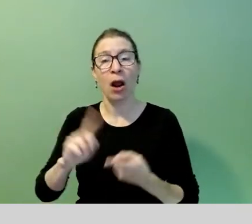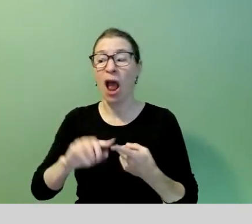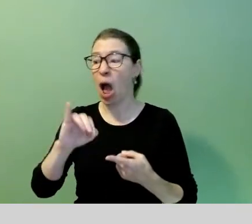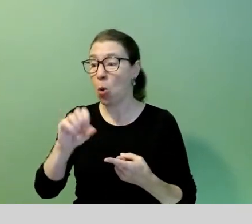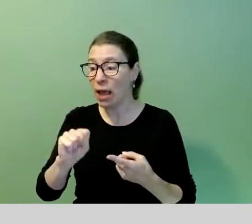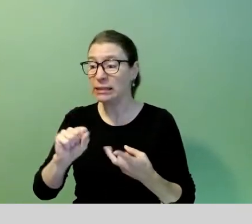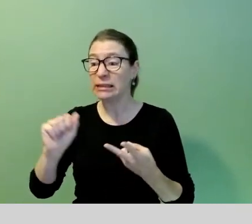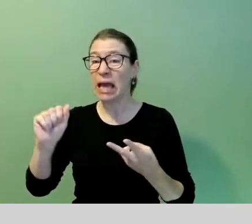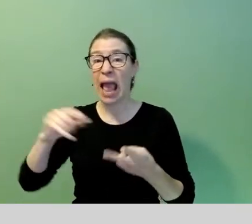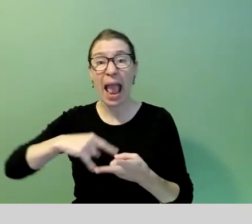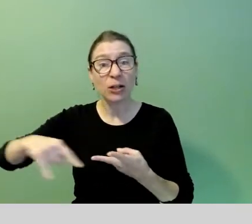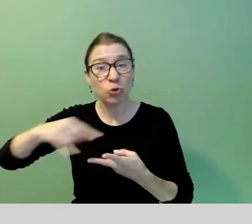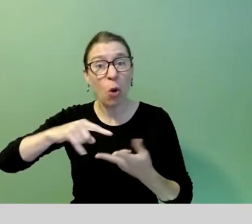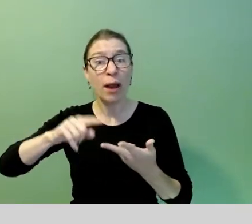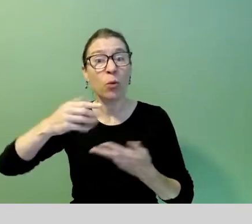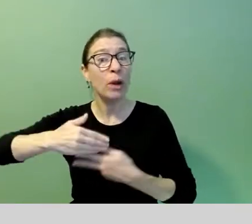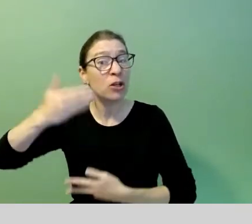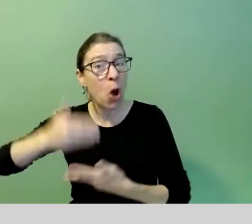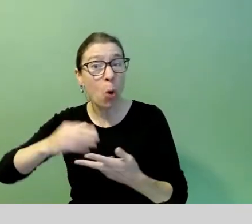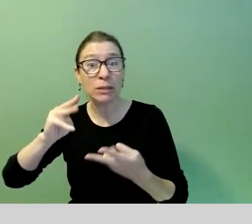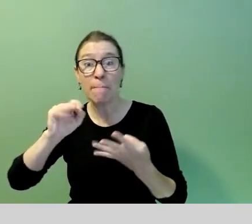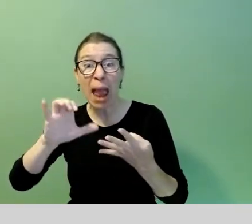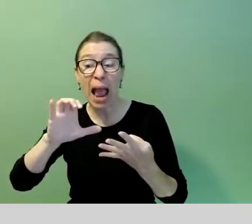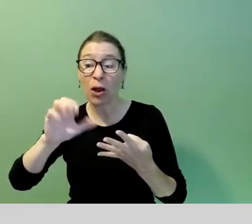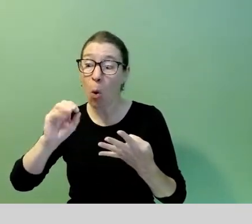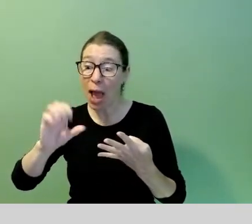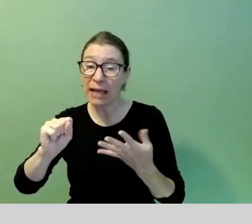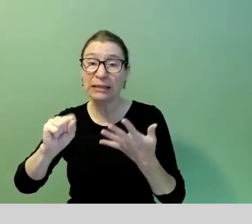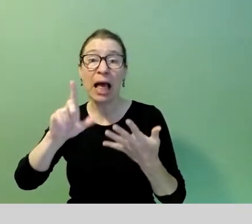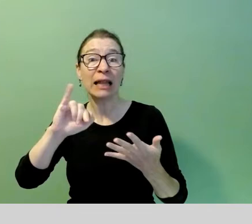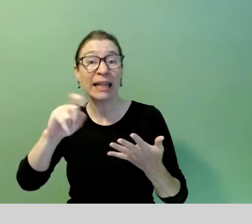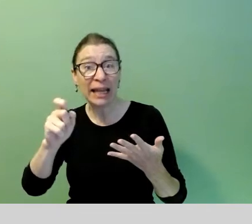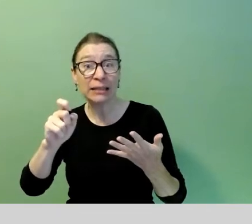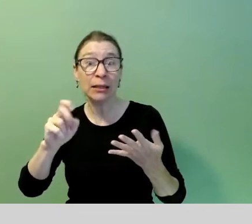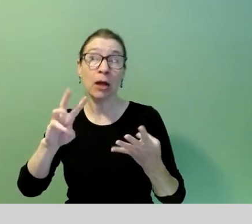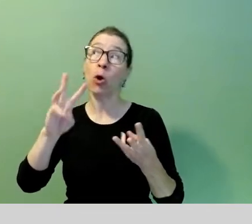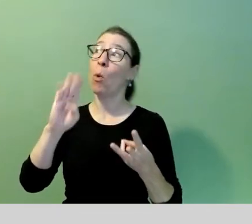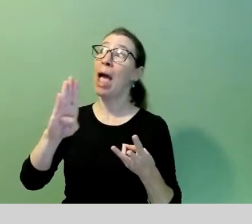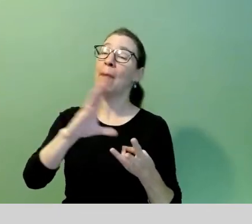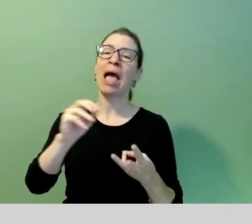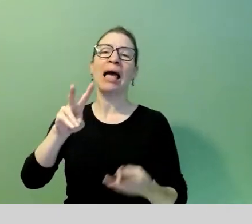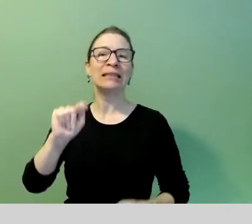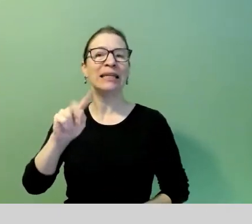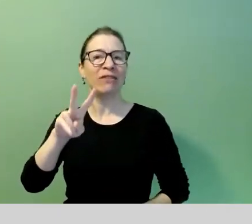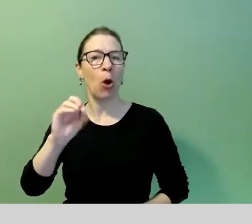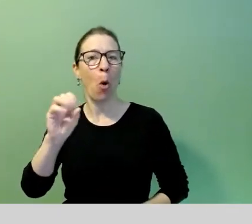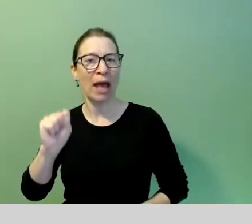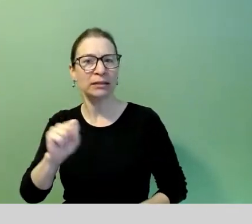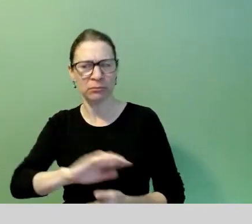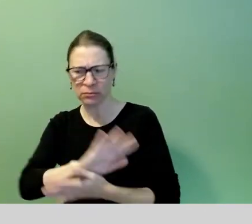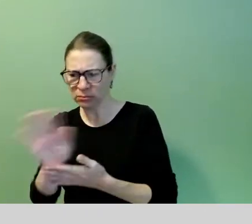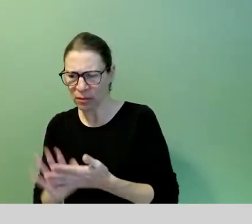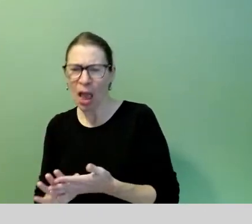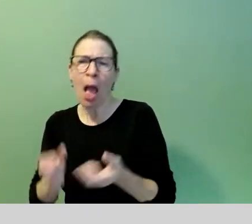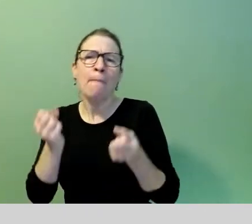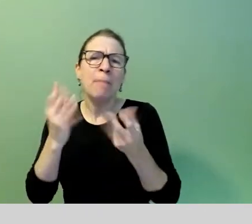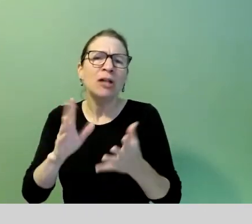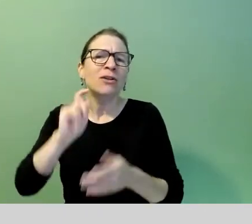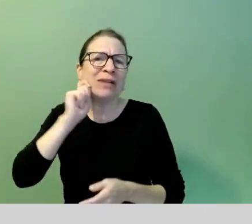Mac iOS, Linux, the web, and tvOS. This includes a bunch of neat tools and libraries that allow you to do things,